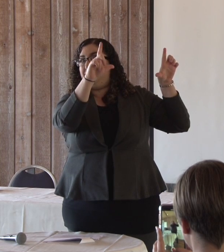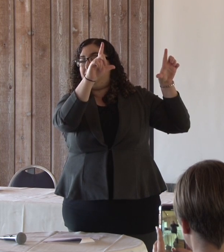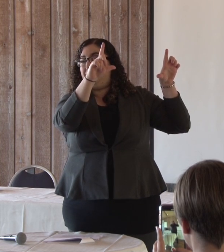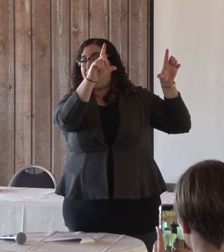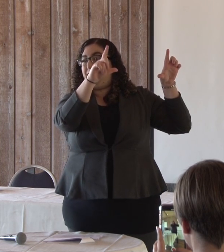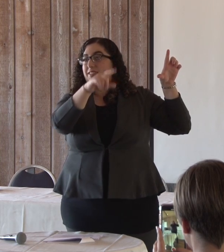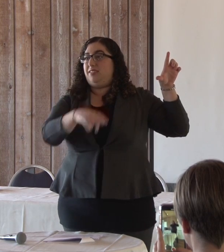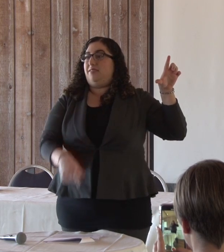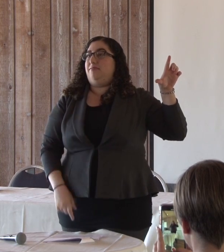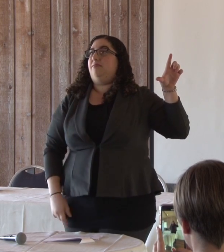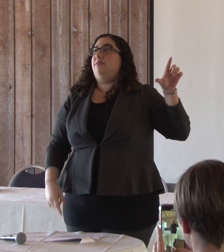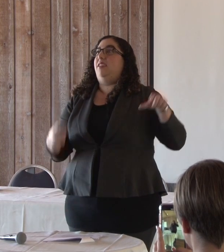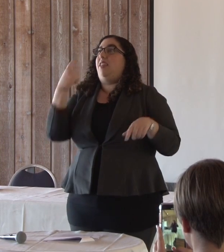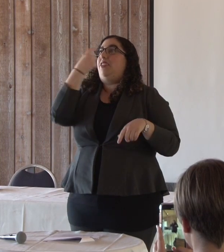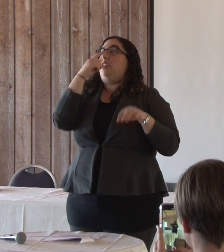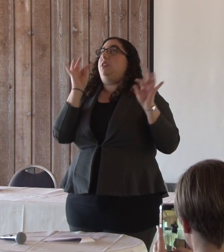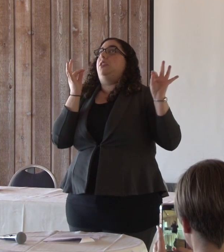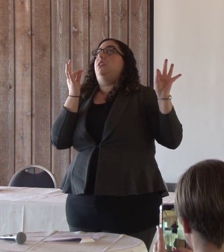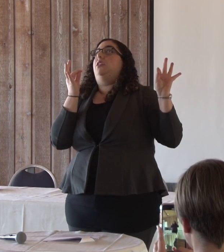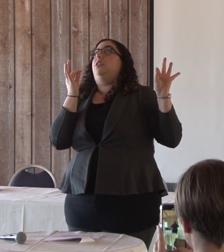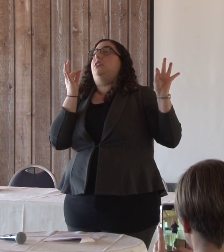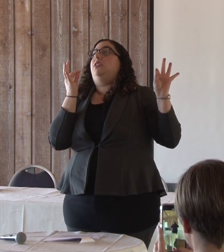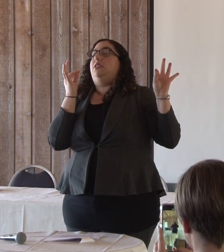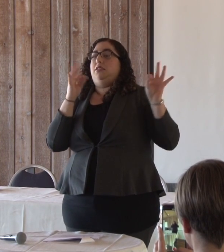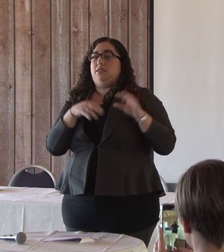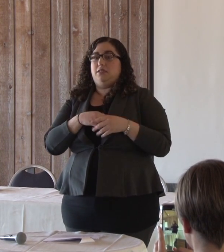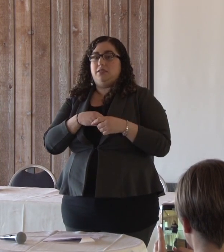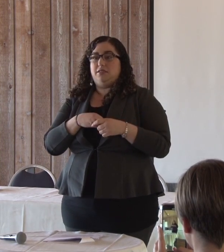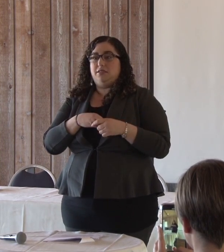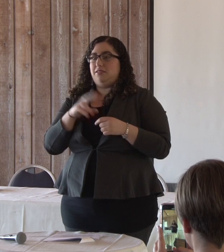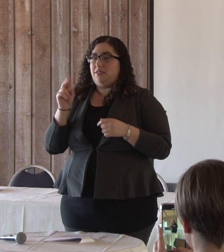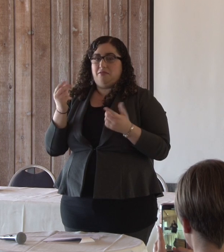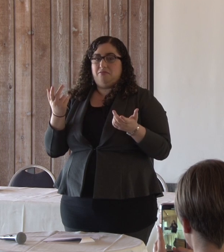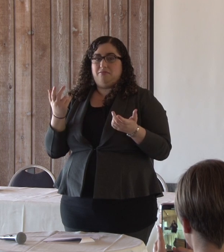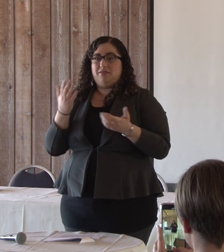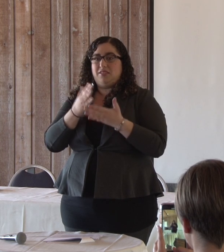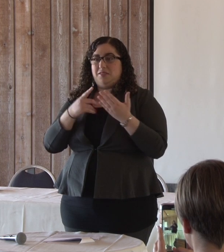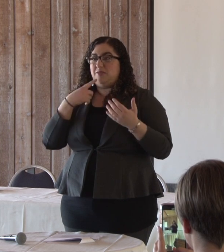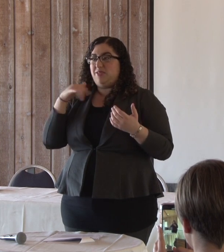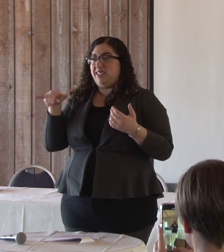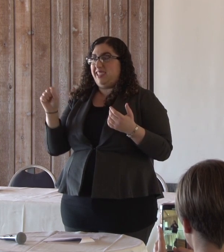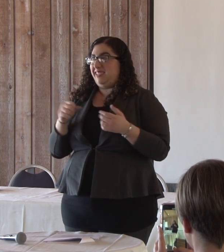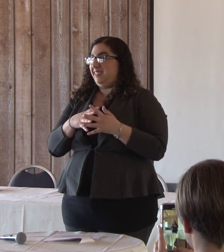Do you think utilizing an interpreter on a screen would be ideal?